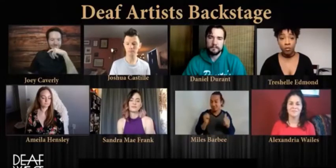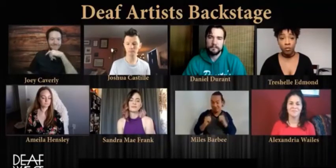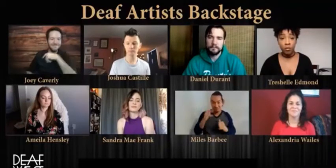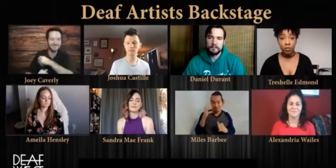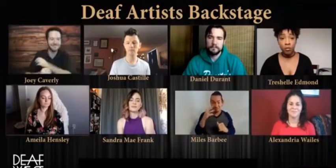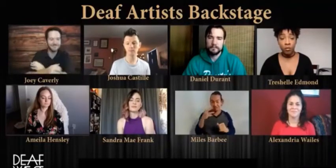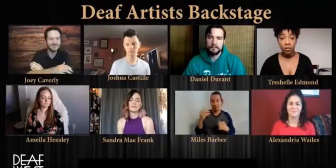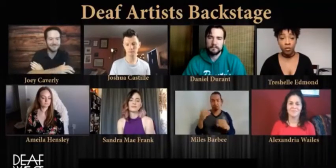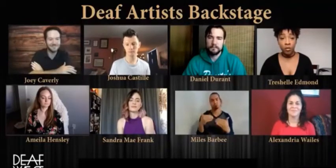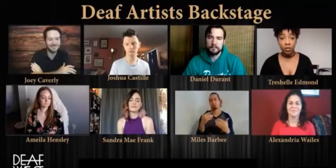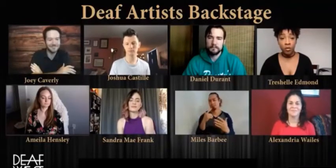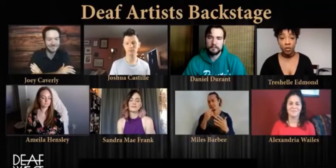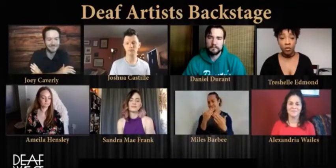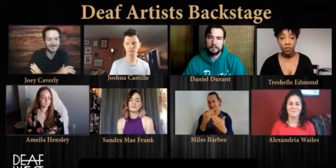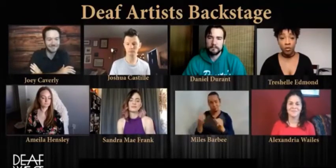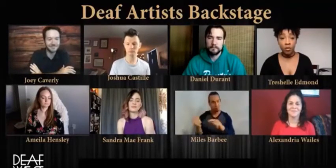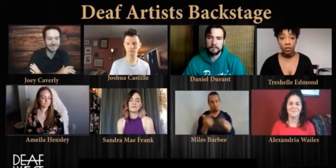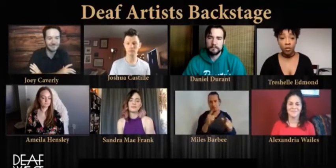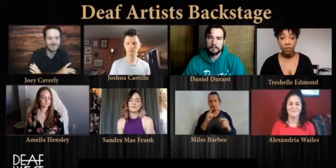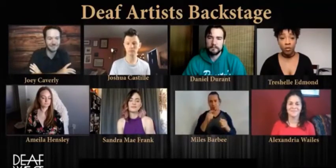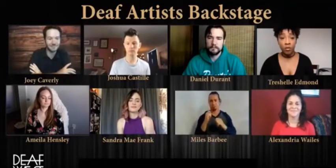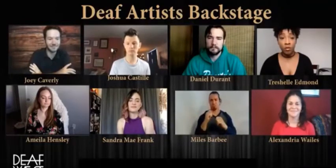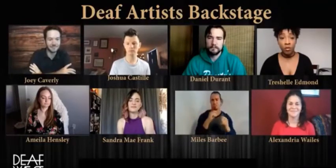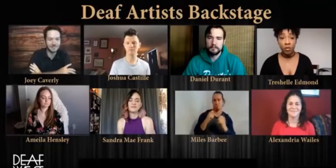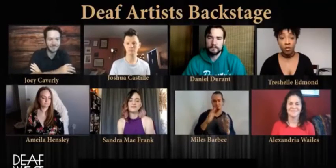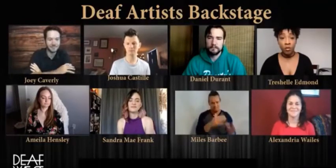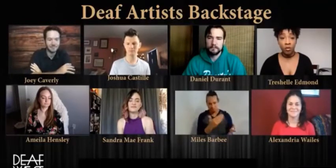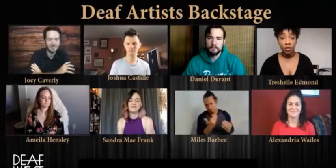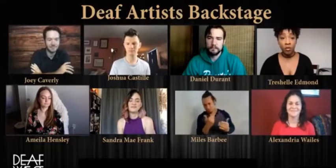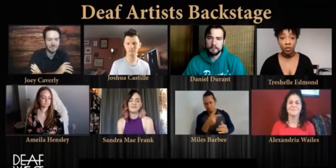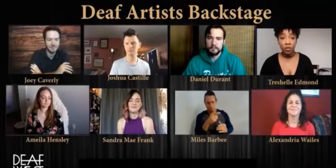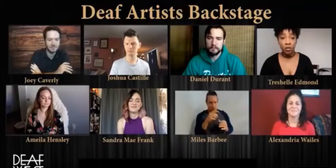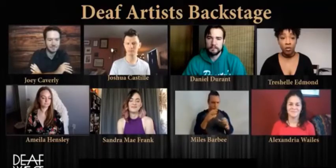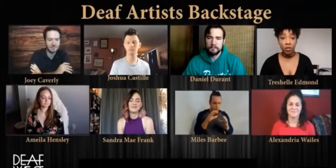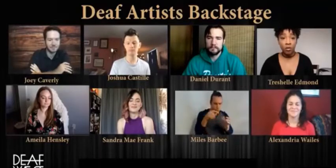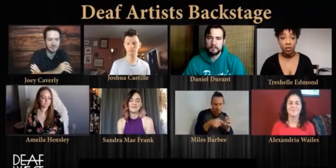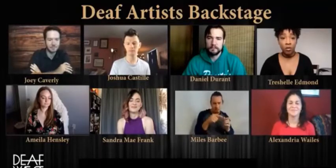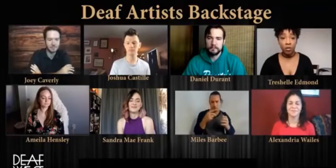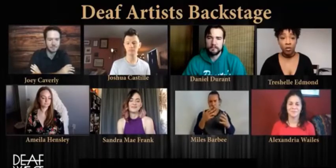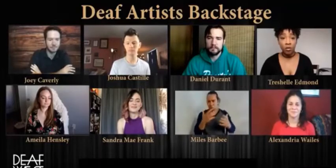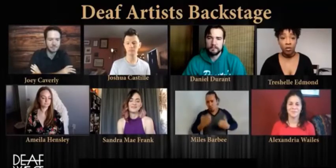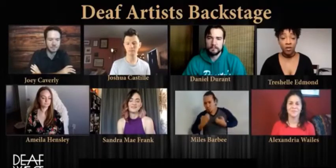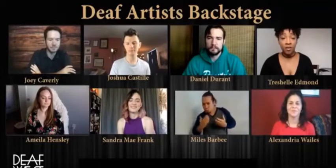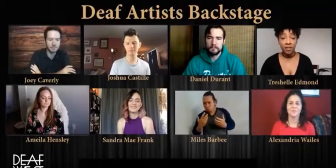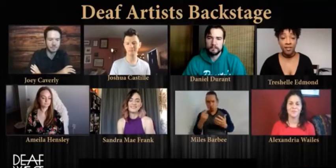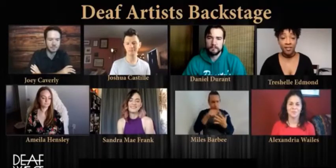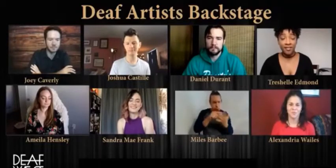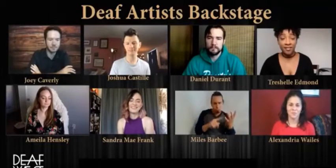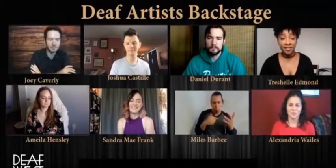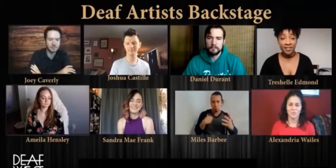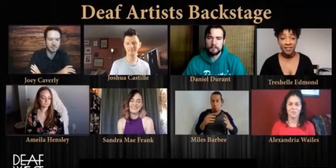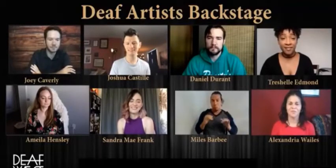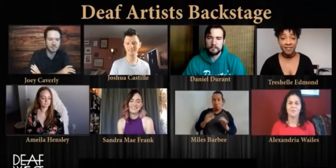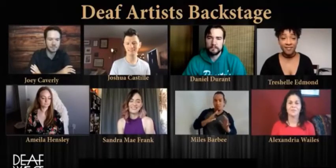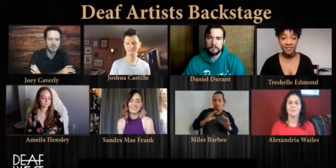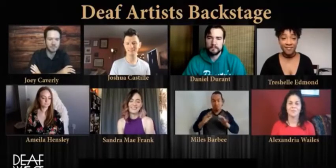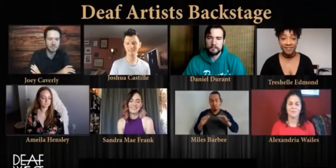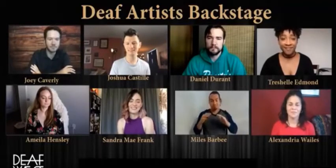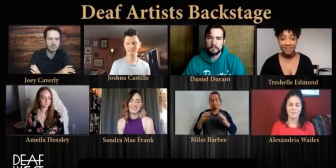So, I had no experience with dance or musical theater. And so, I was thrilled and thank all of you for helping me be a part of this.